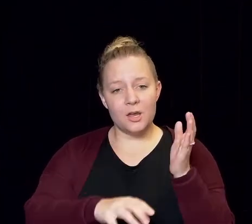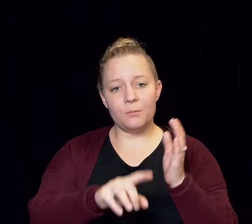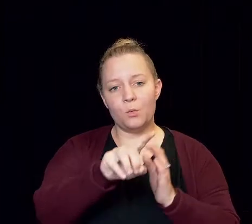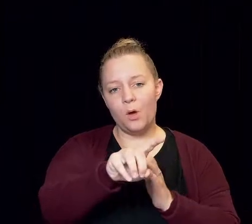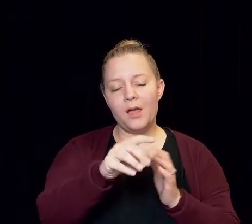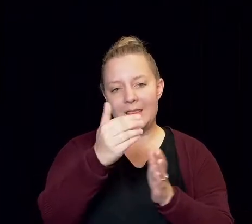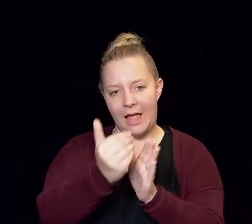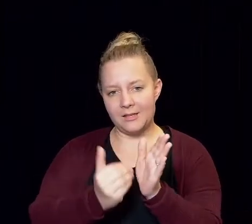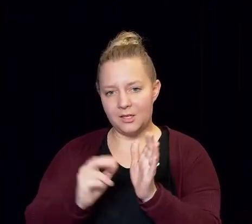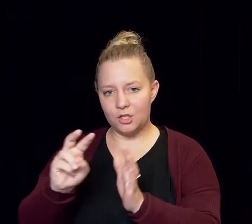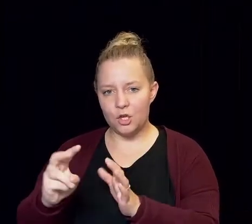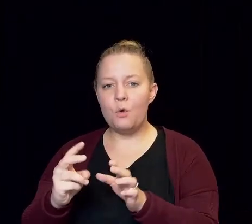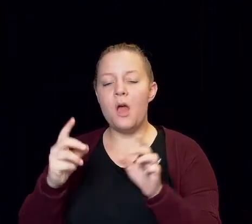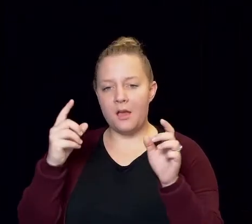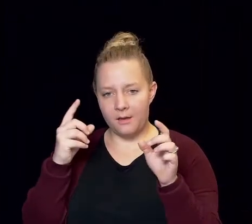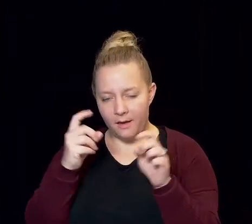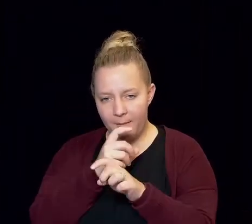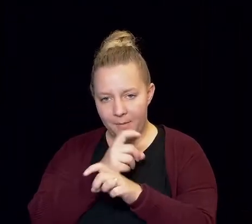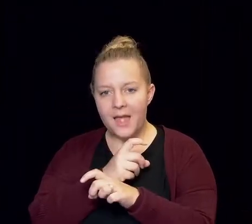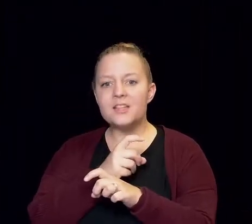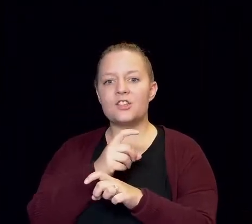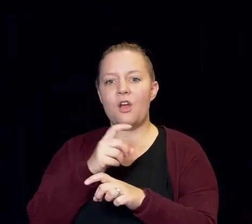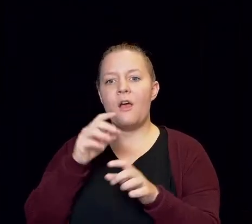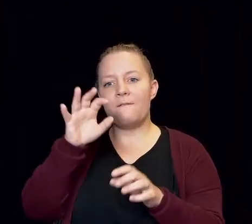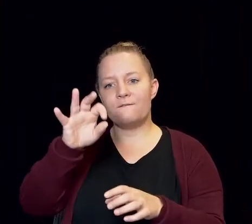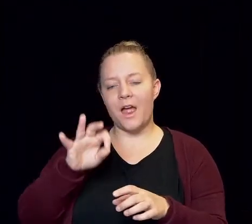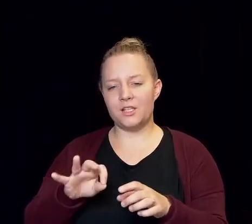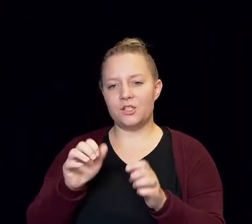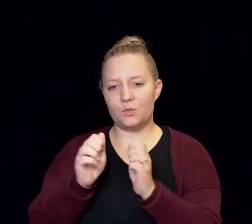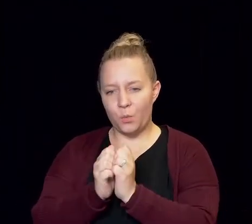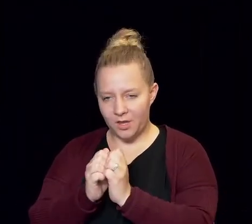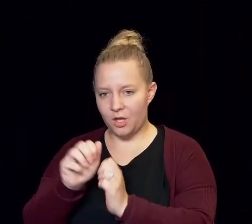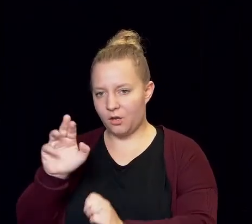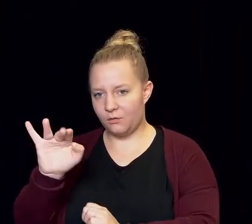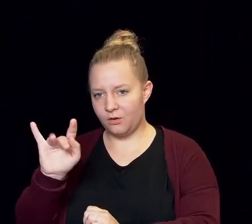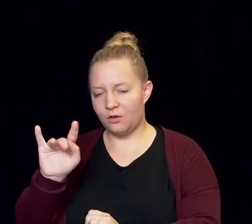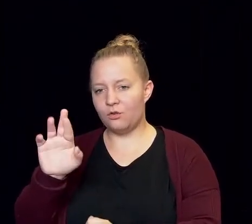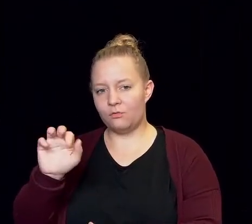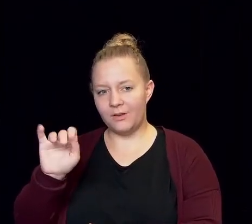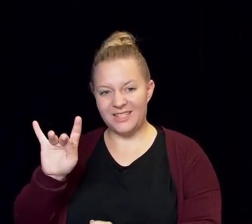on complex fractions with those unit rates. Complex fraction is one of our new vocabulary words